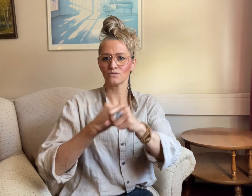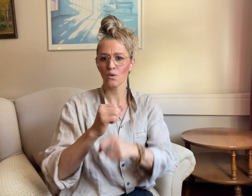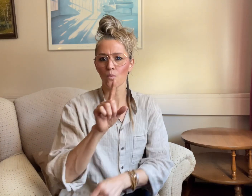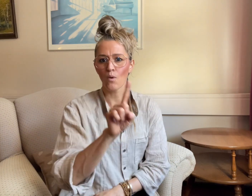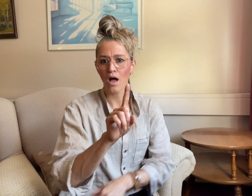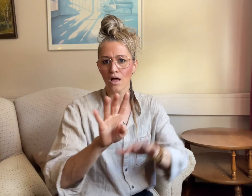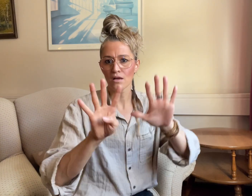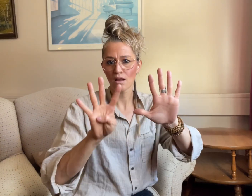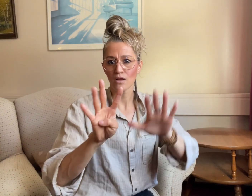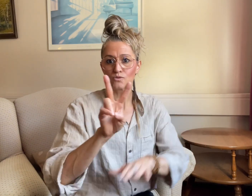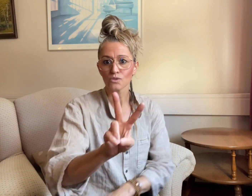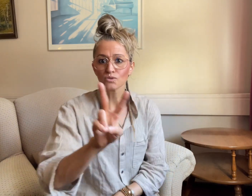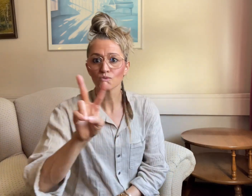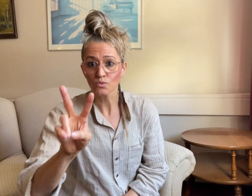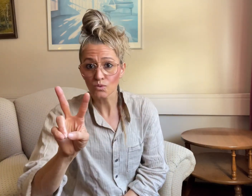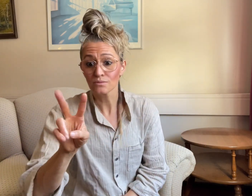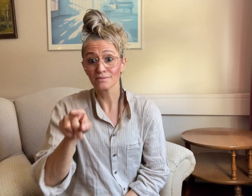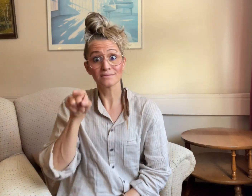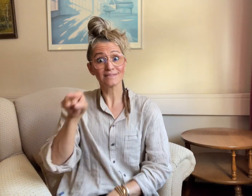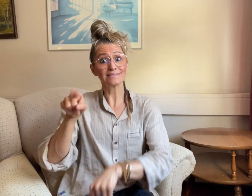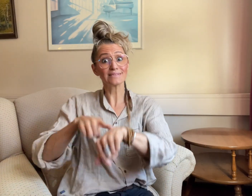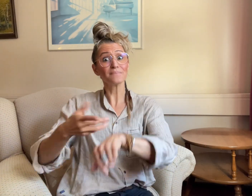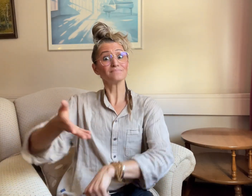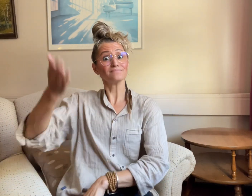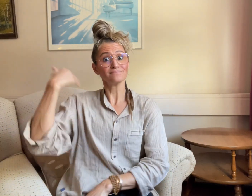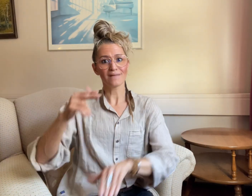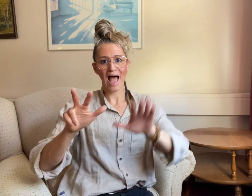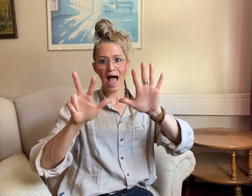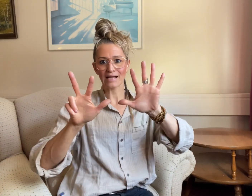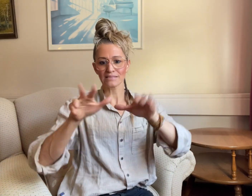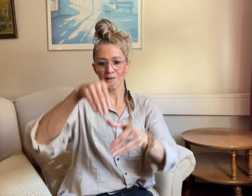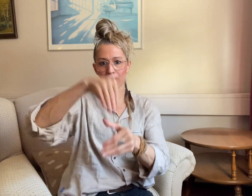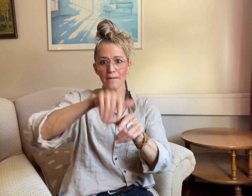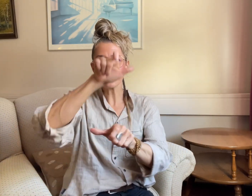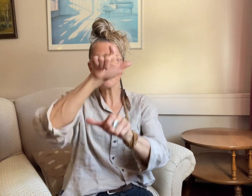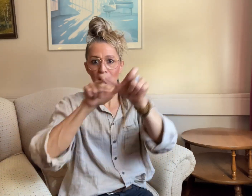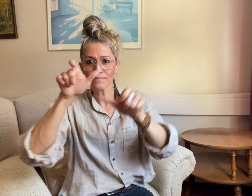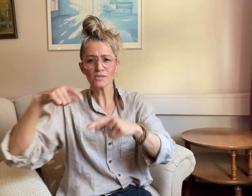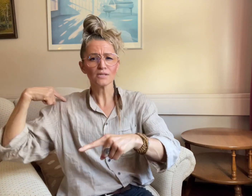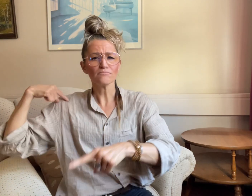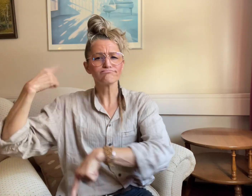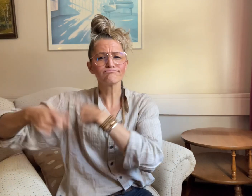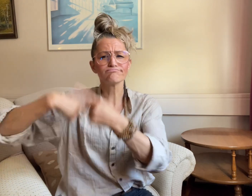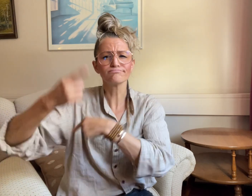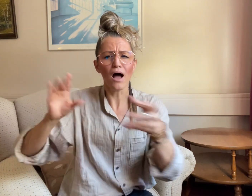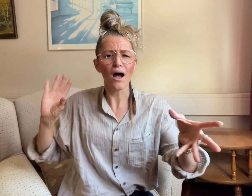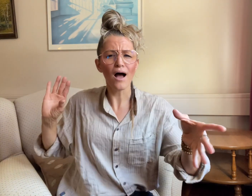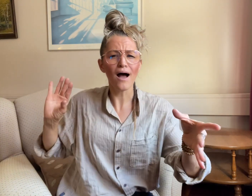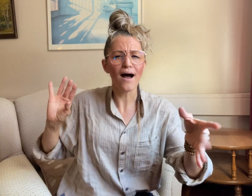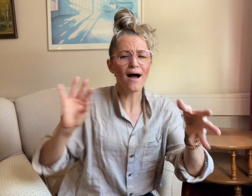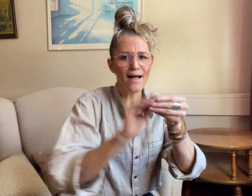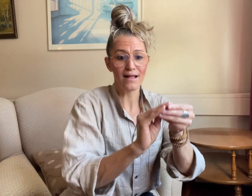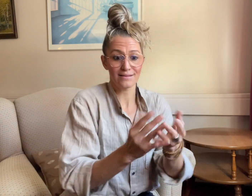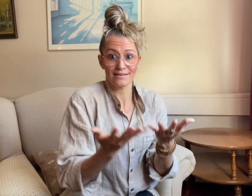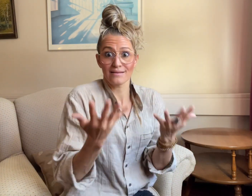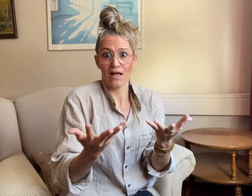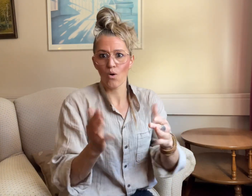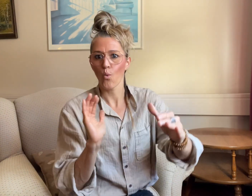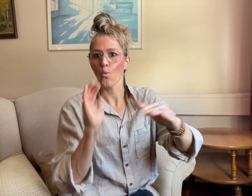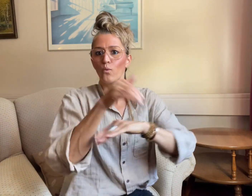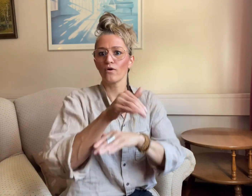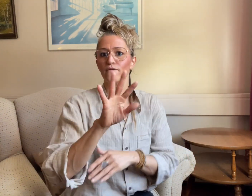Today, there are over 400 members. On Sept 9 - 10, members